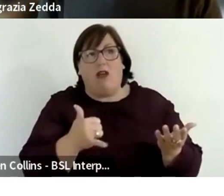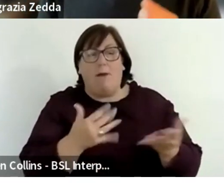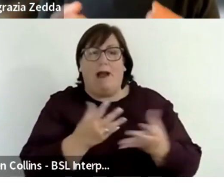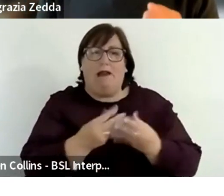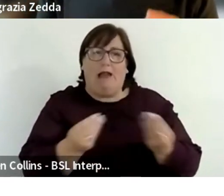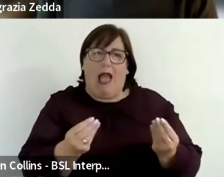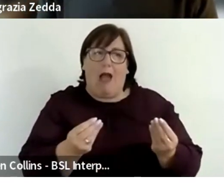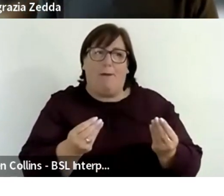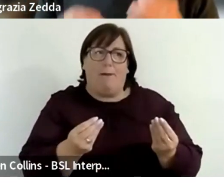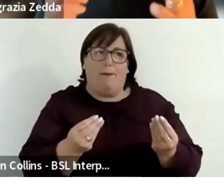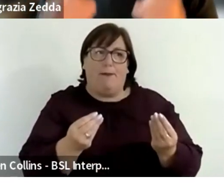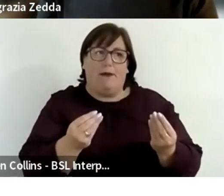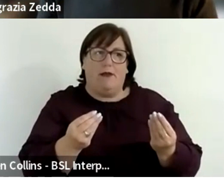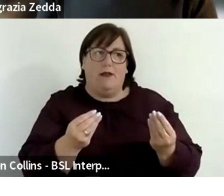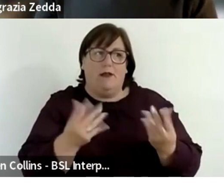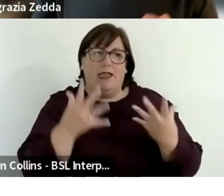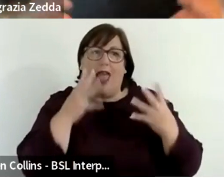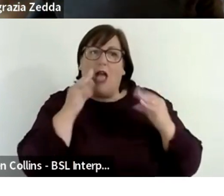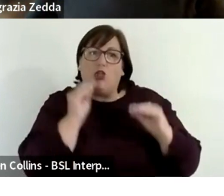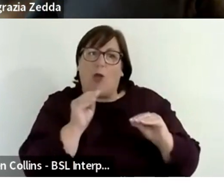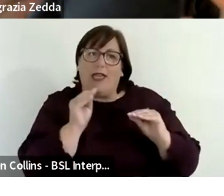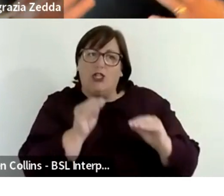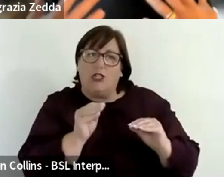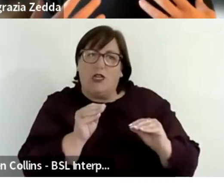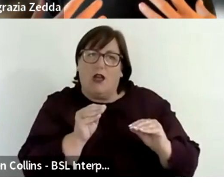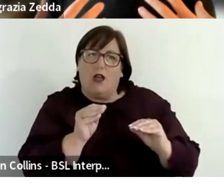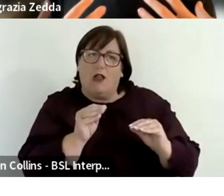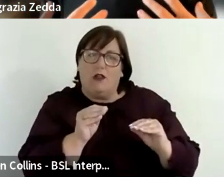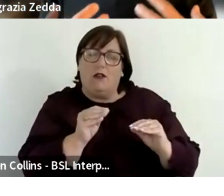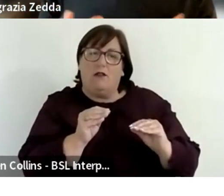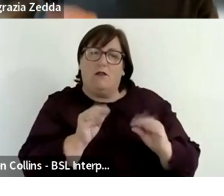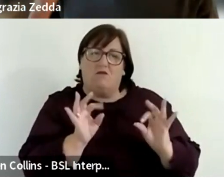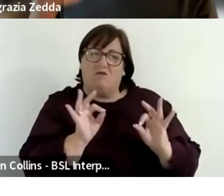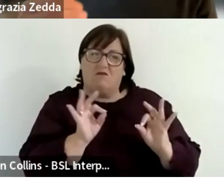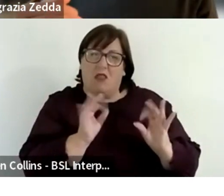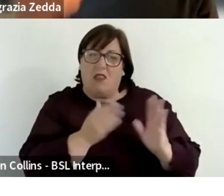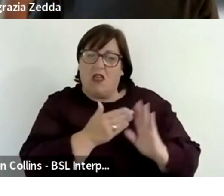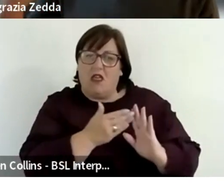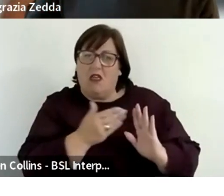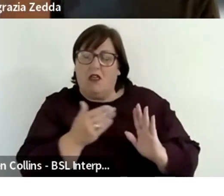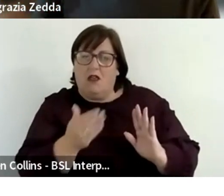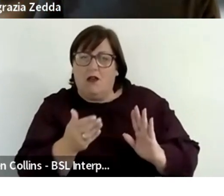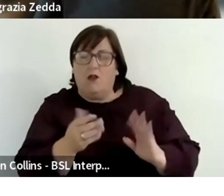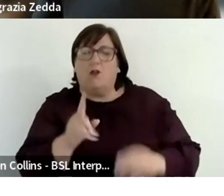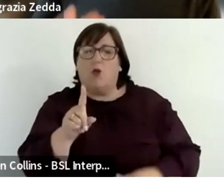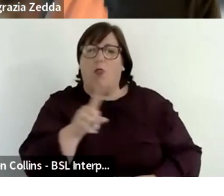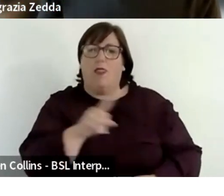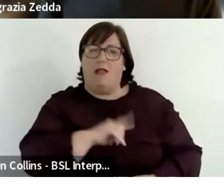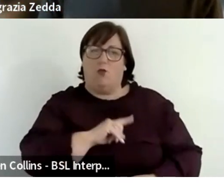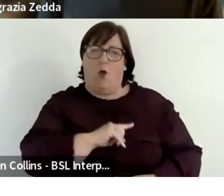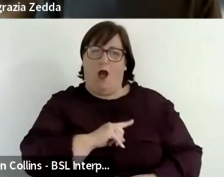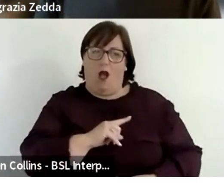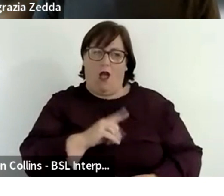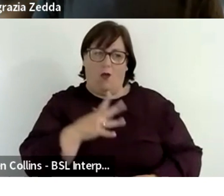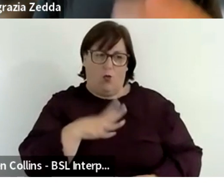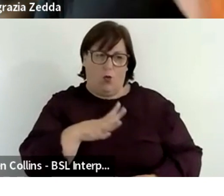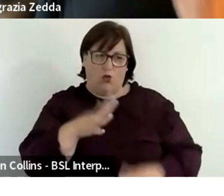So it's really important that we try to bring those candidates in, based on their abilities, and not whether or